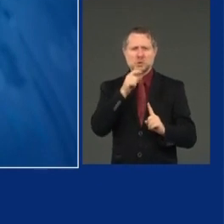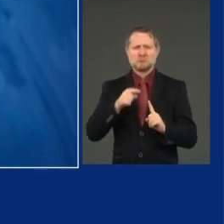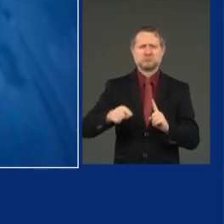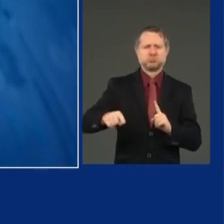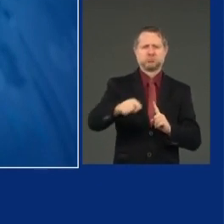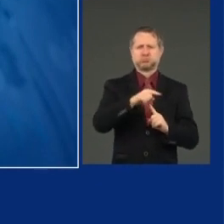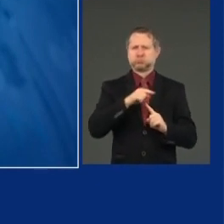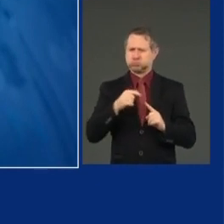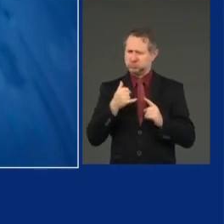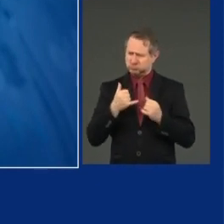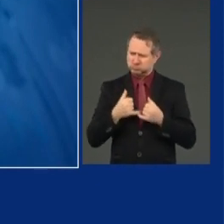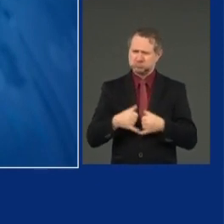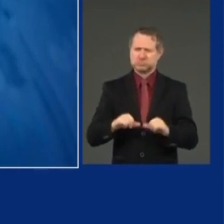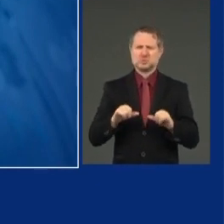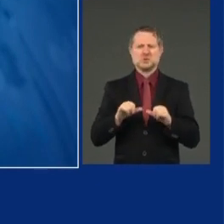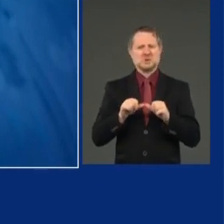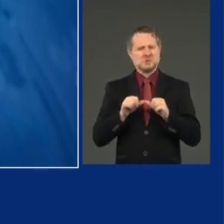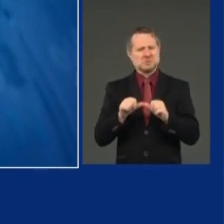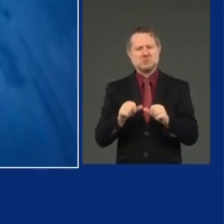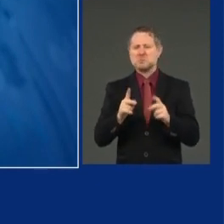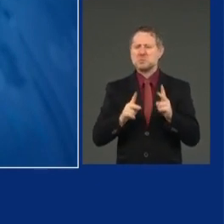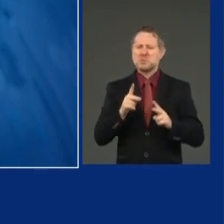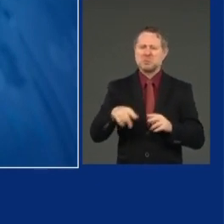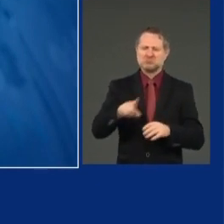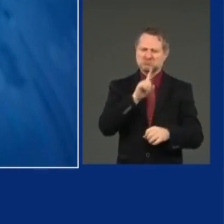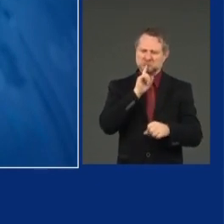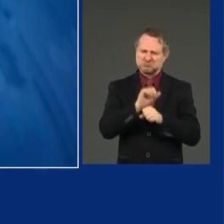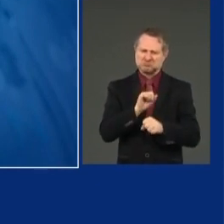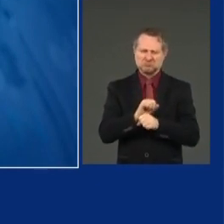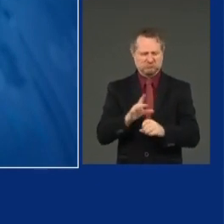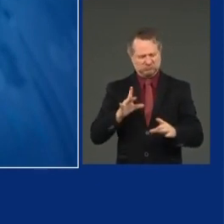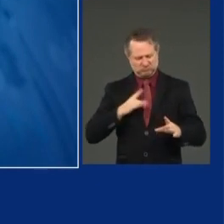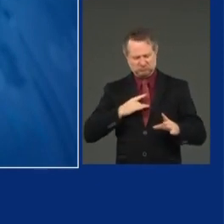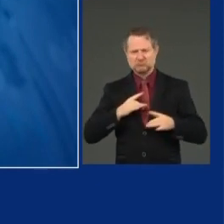AND THE DATA SHOWS NOT JUST A